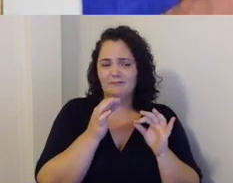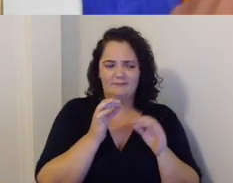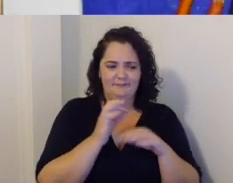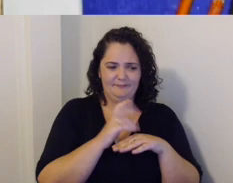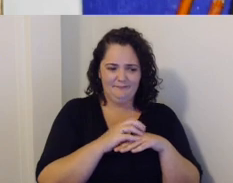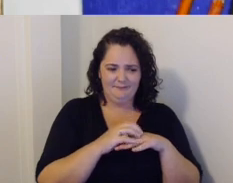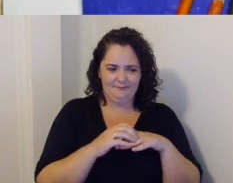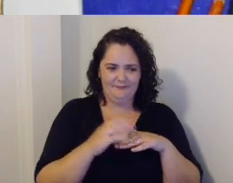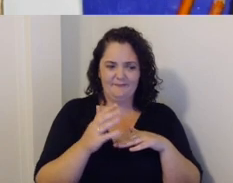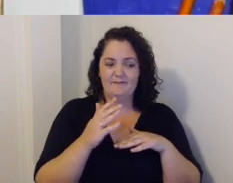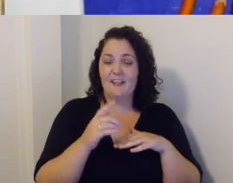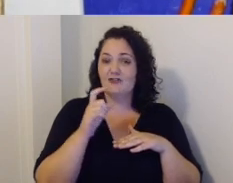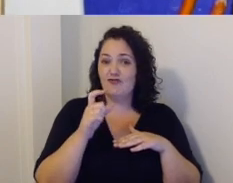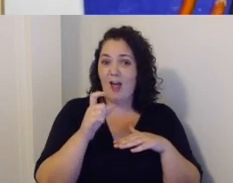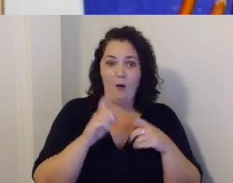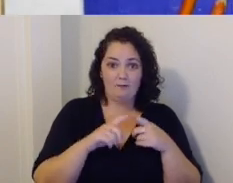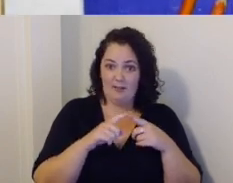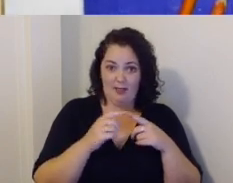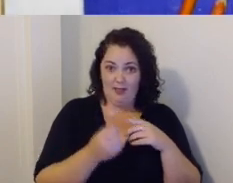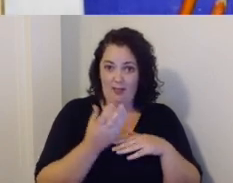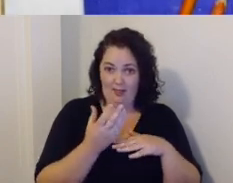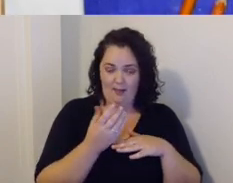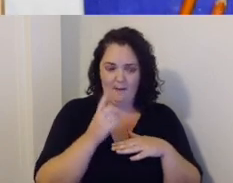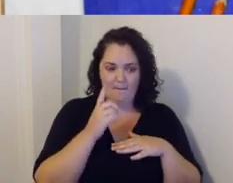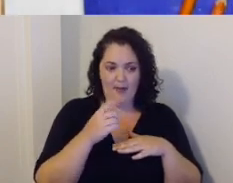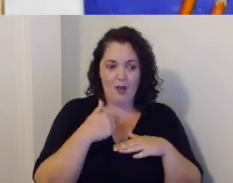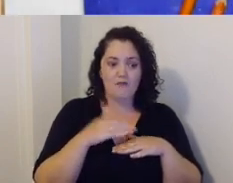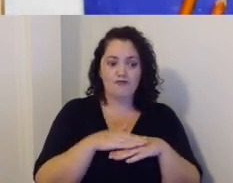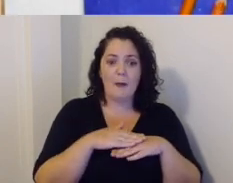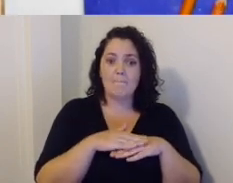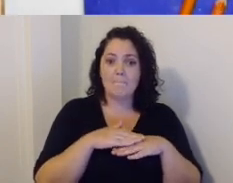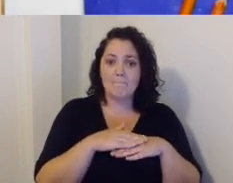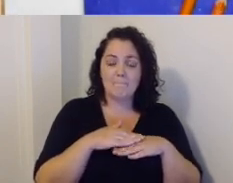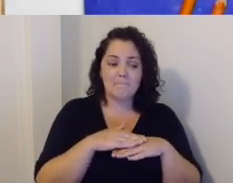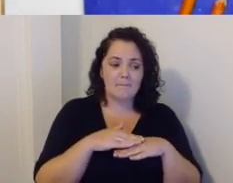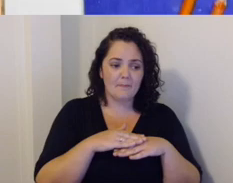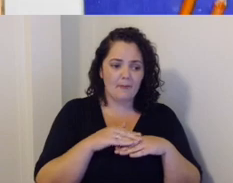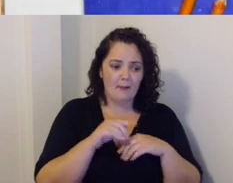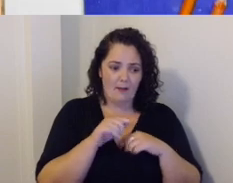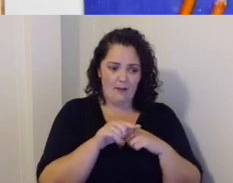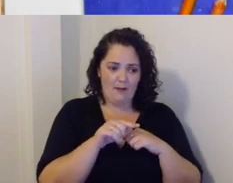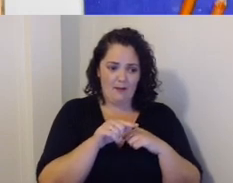that the the charcoal still comes through it but now look even when I rub that with the cornstarch